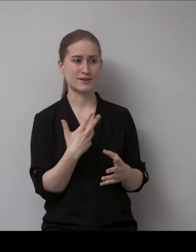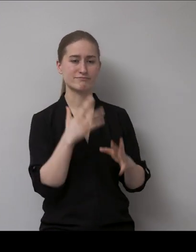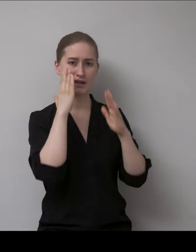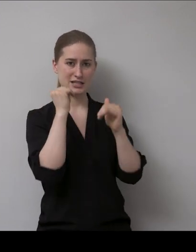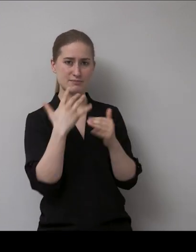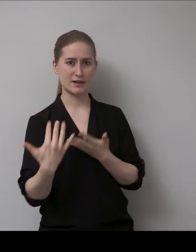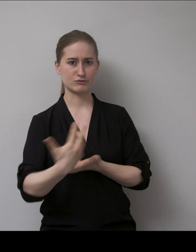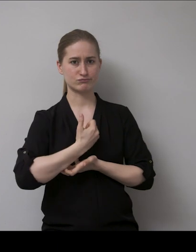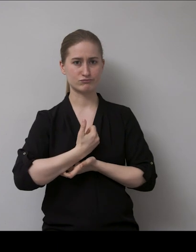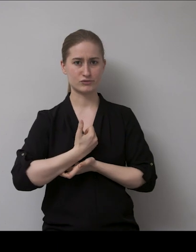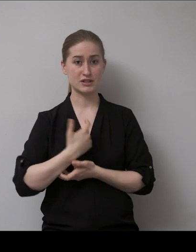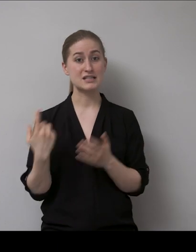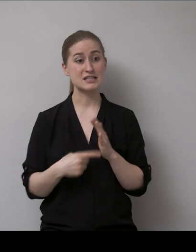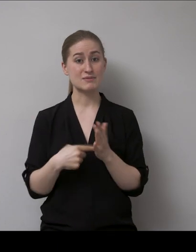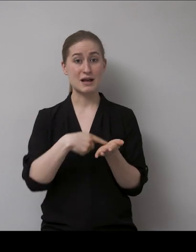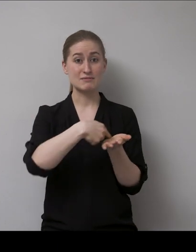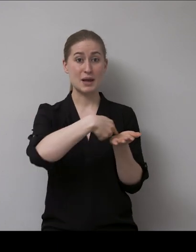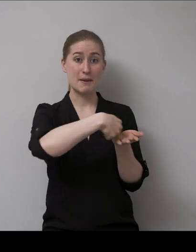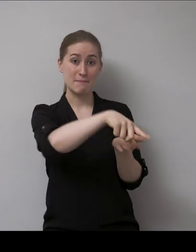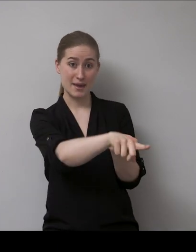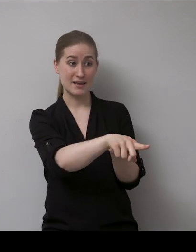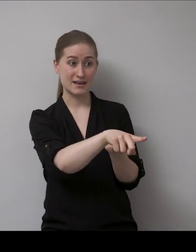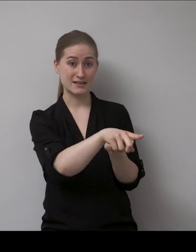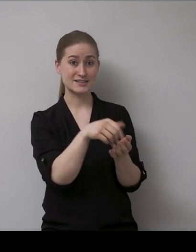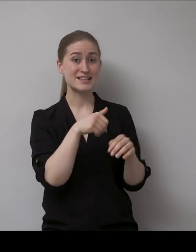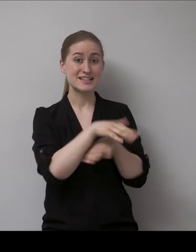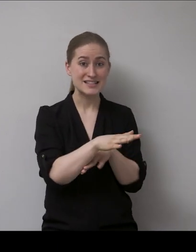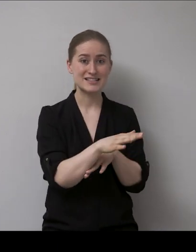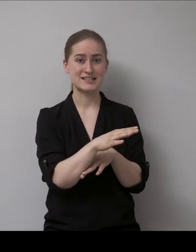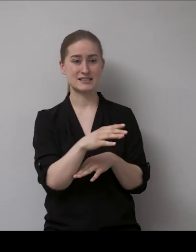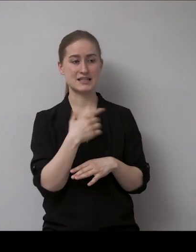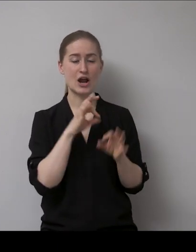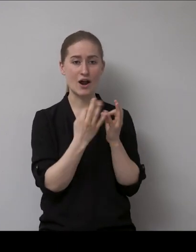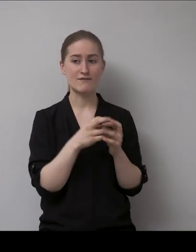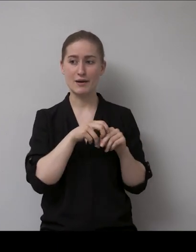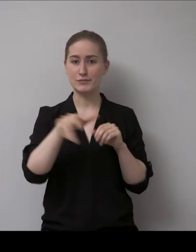It sometimes pays to send our argosies across the seas; "to make investments with an eye